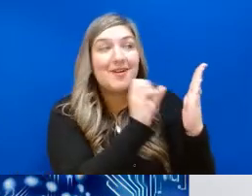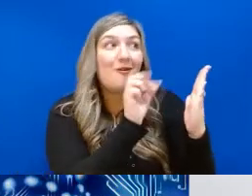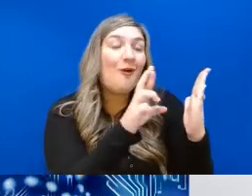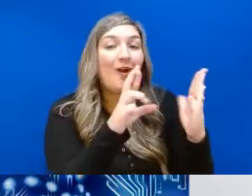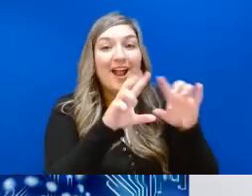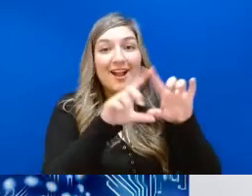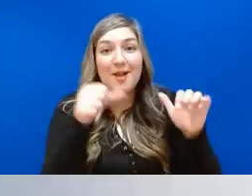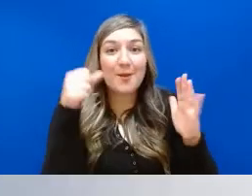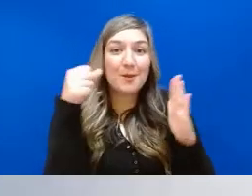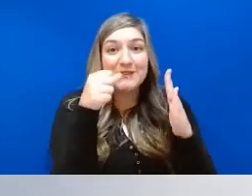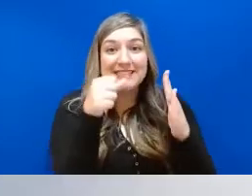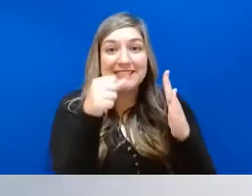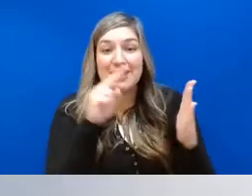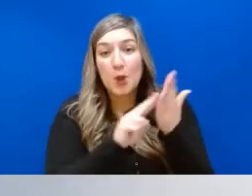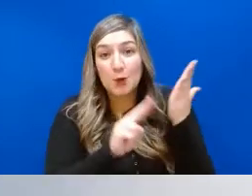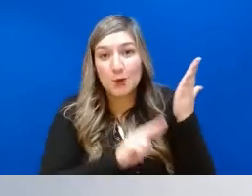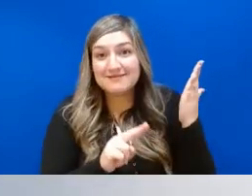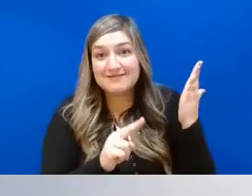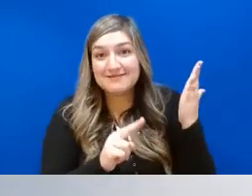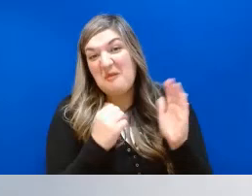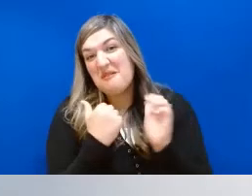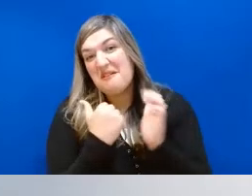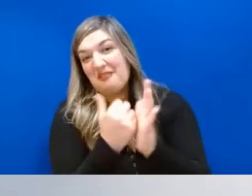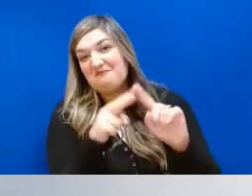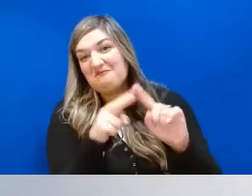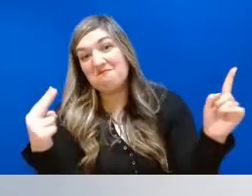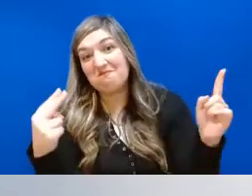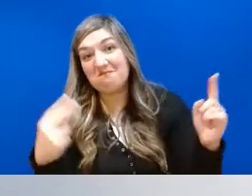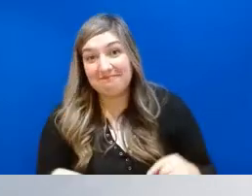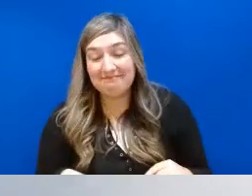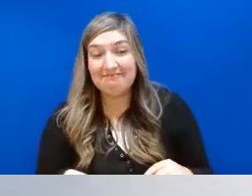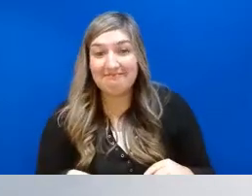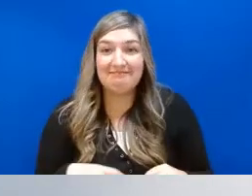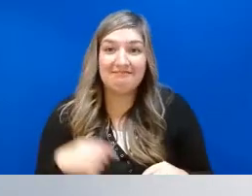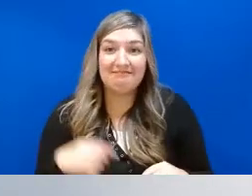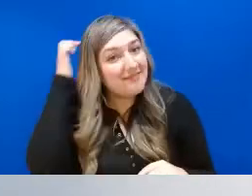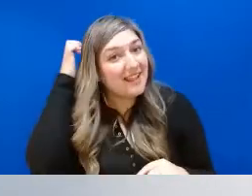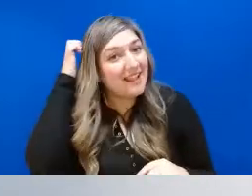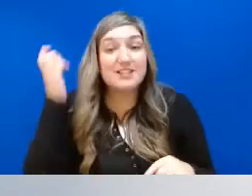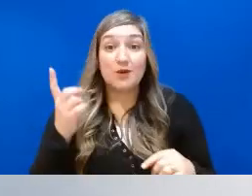Next slide, please. So there are different types of relationships.